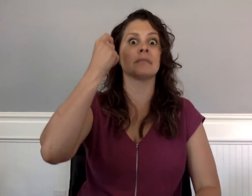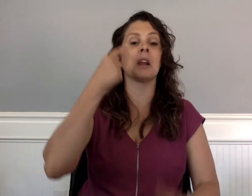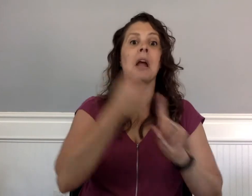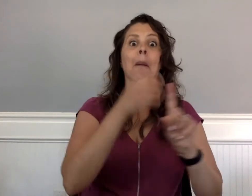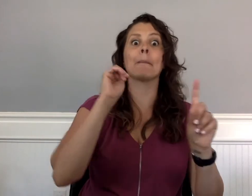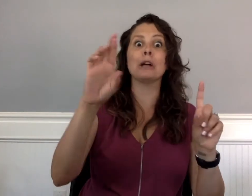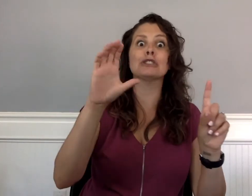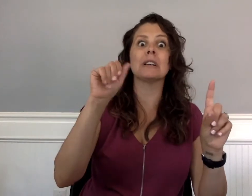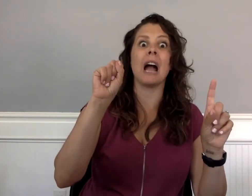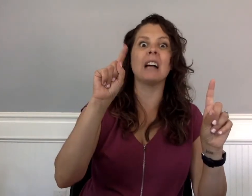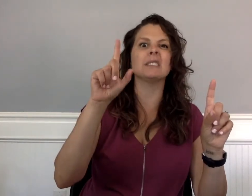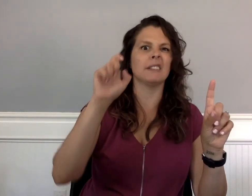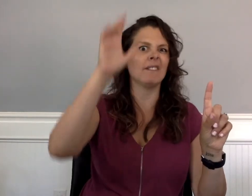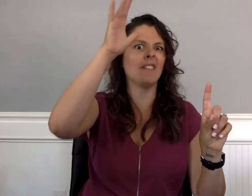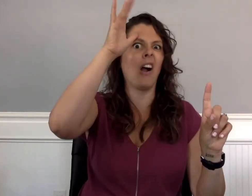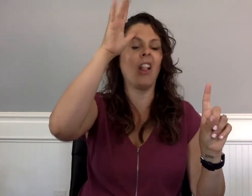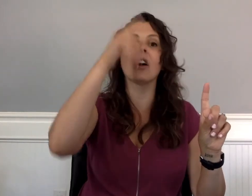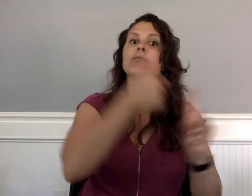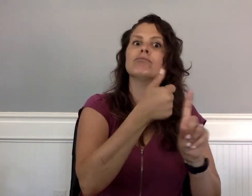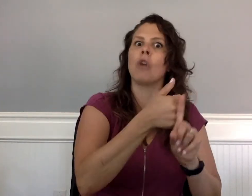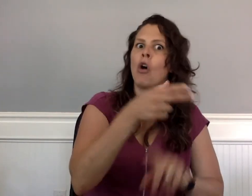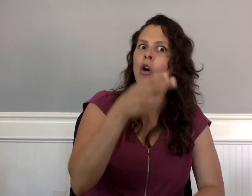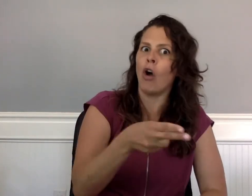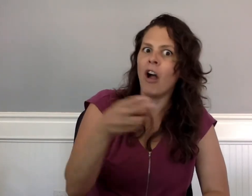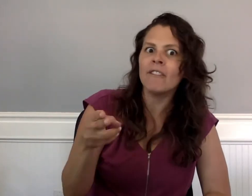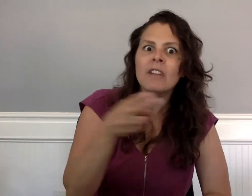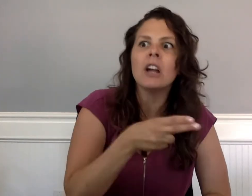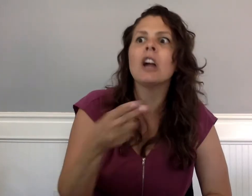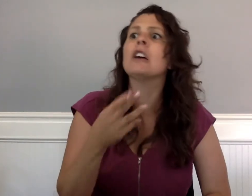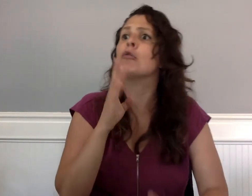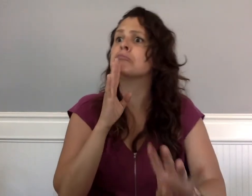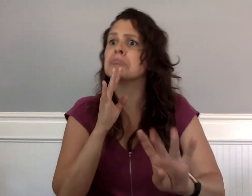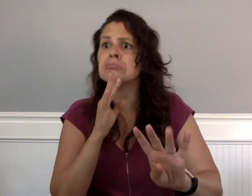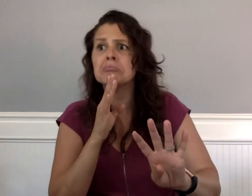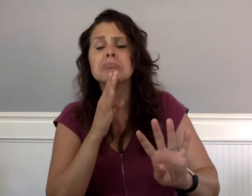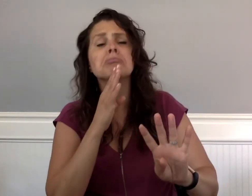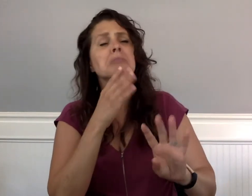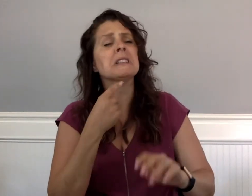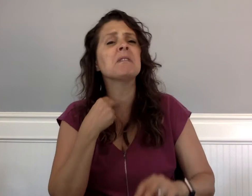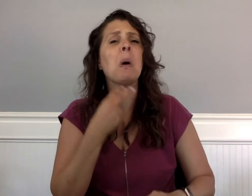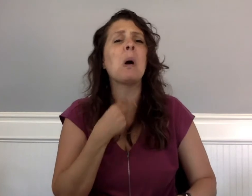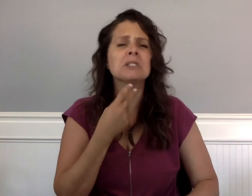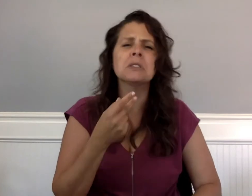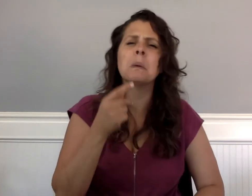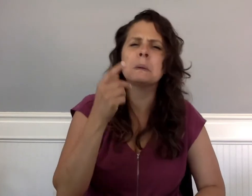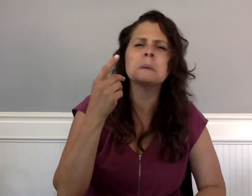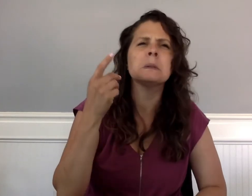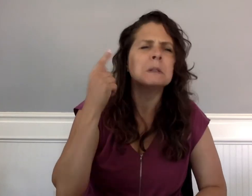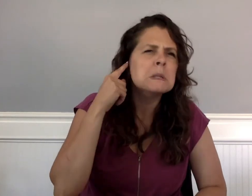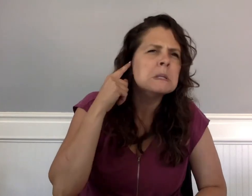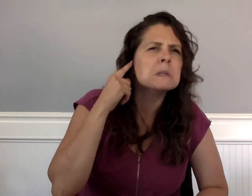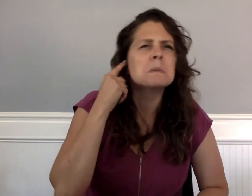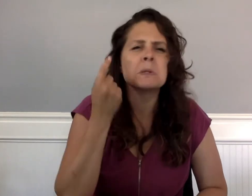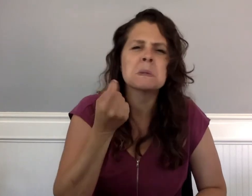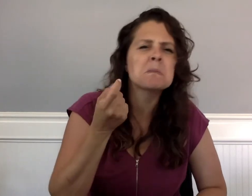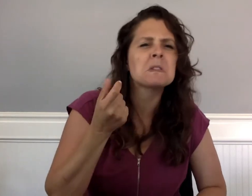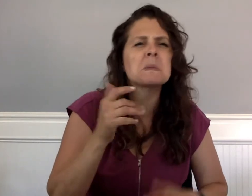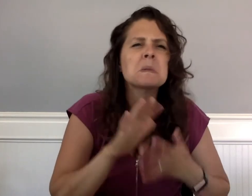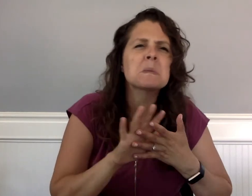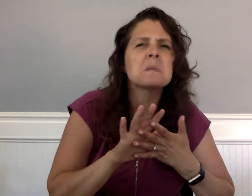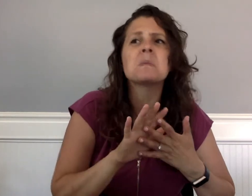Mr. Castle was hard of hearing, and although his voice sounded tinny and far away,